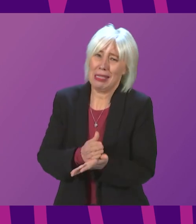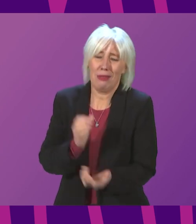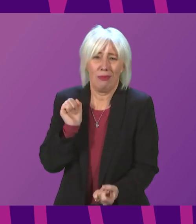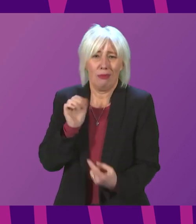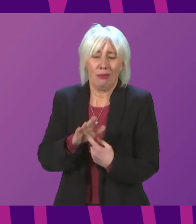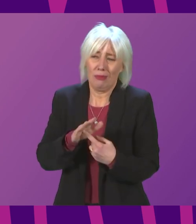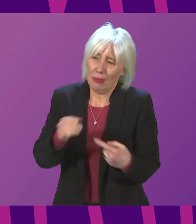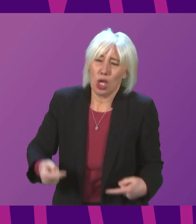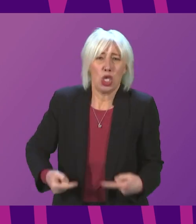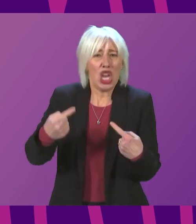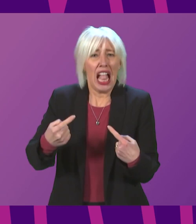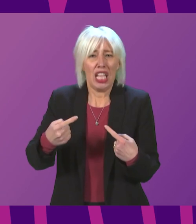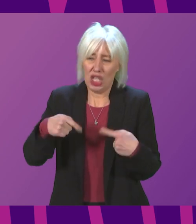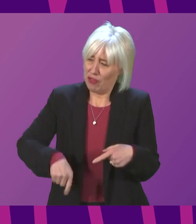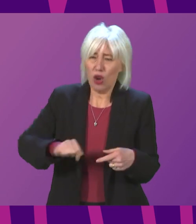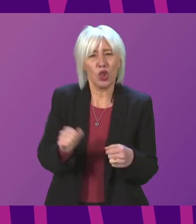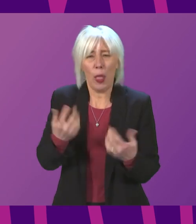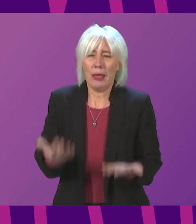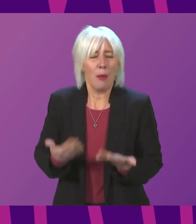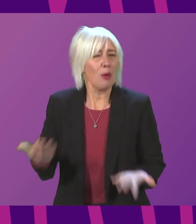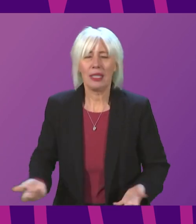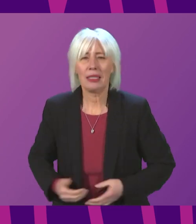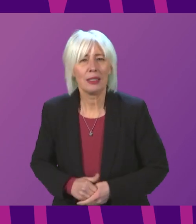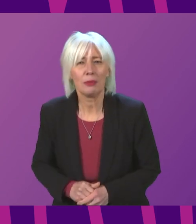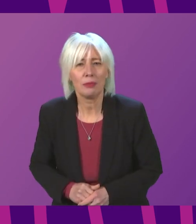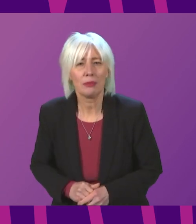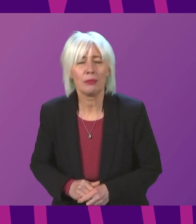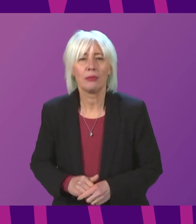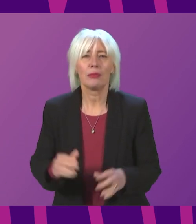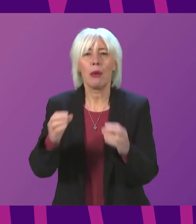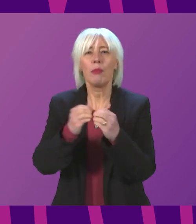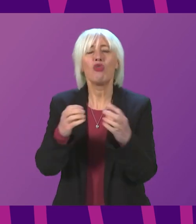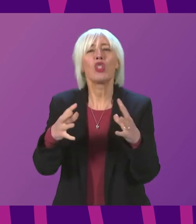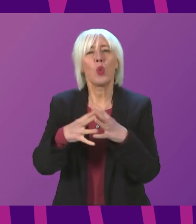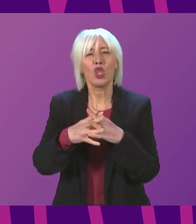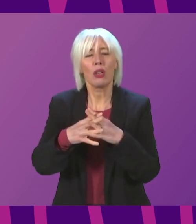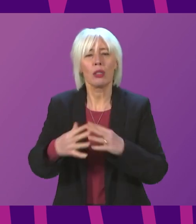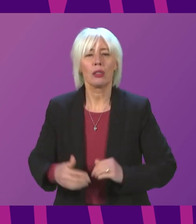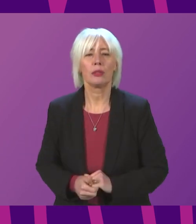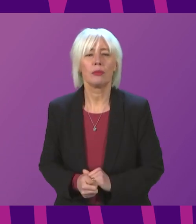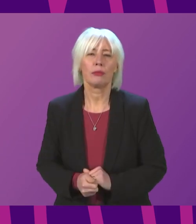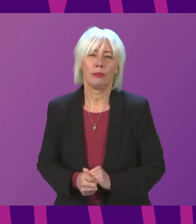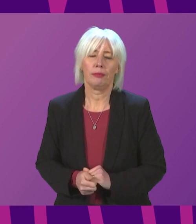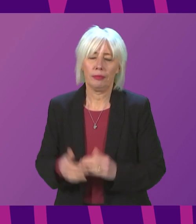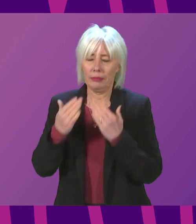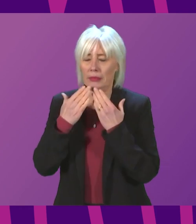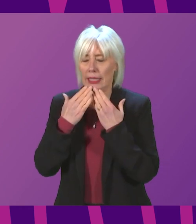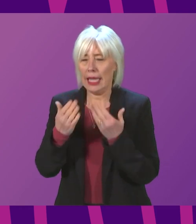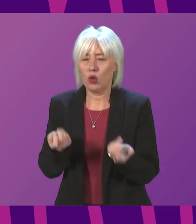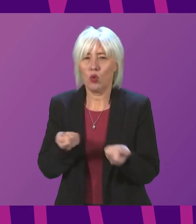that the country is facing.